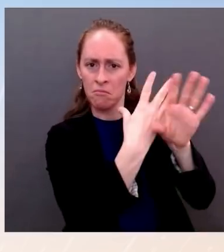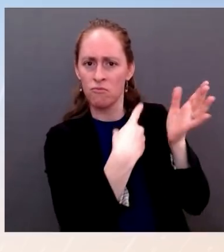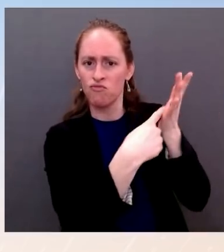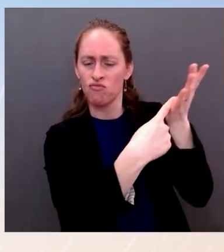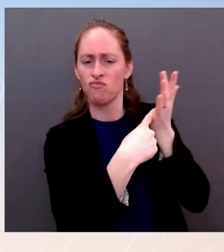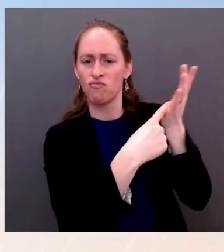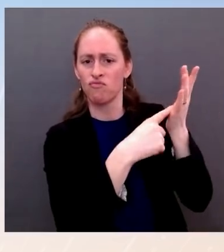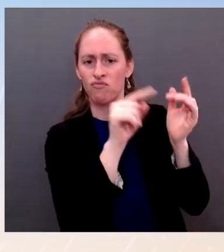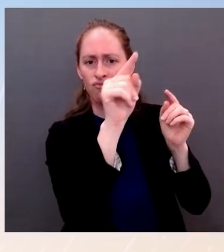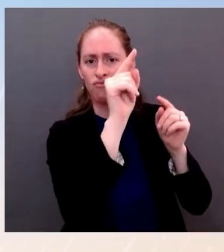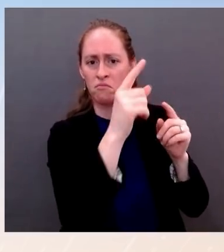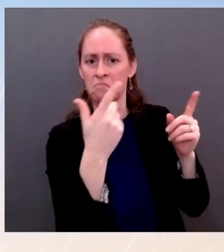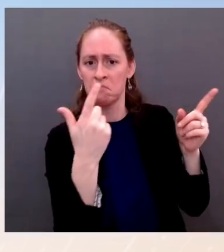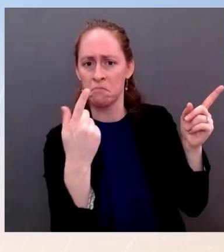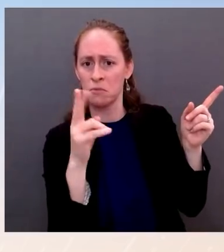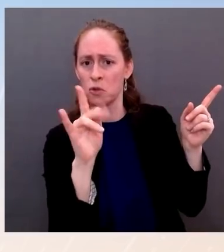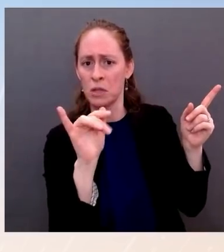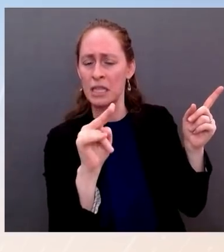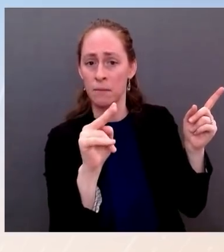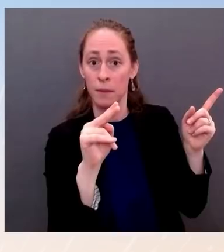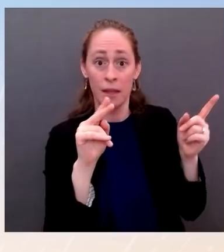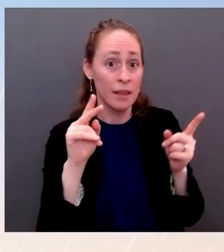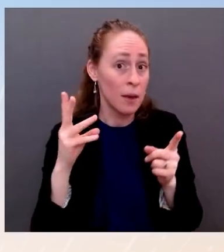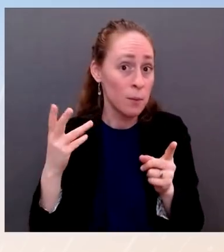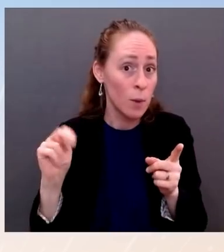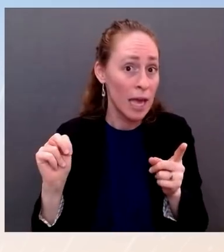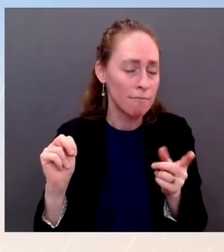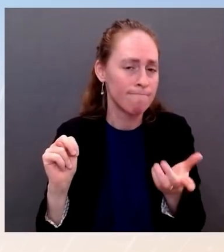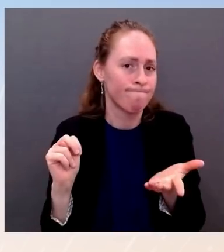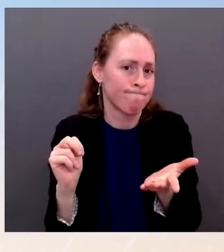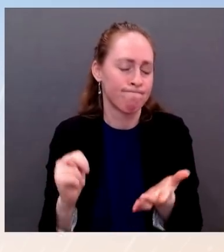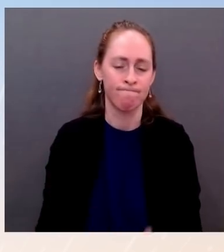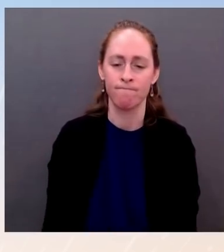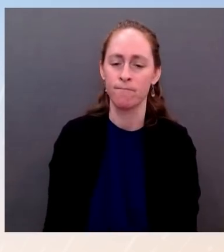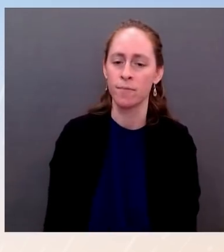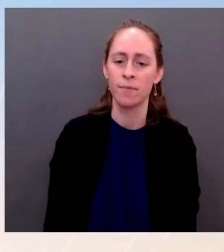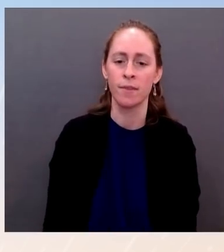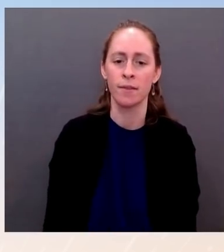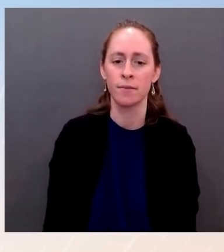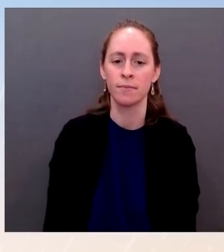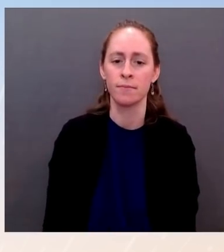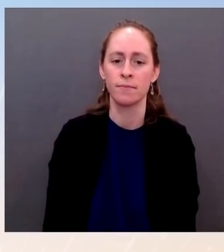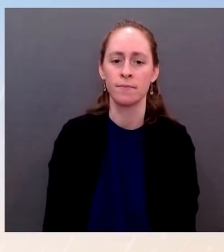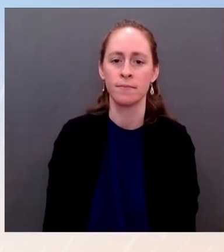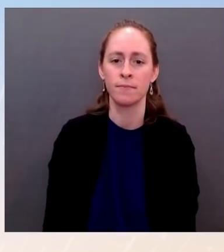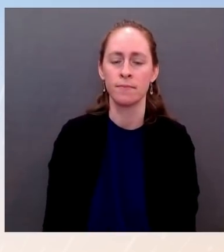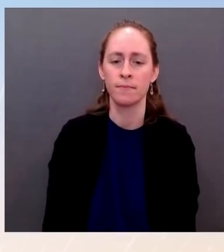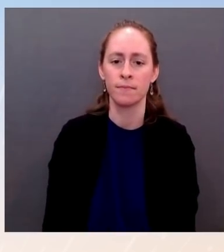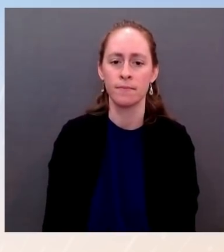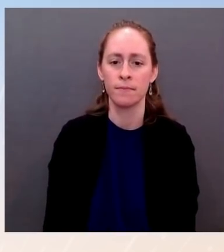and the concern that you're weighing towards the American people, is there a need to provide some underlying evidence